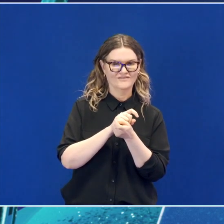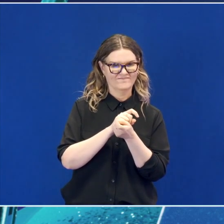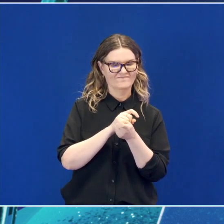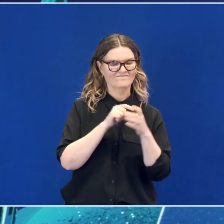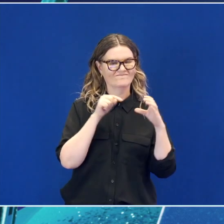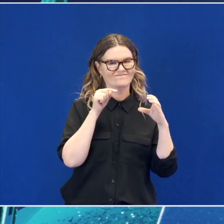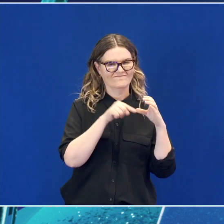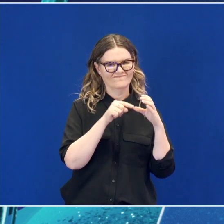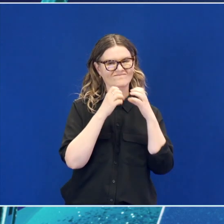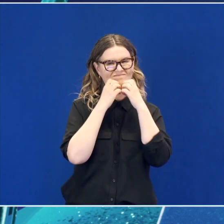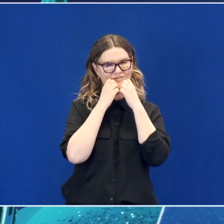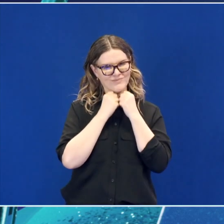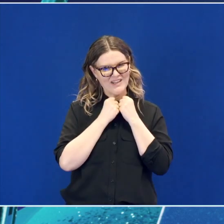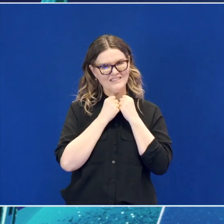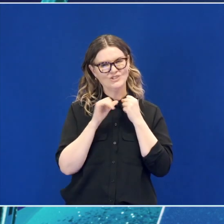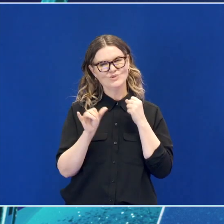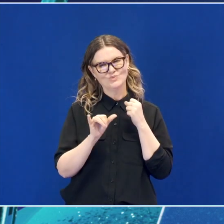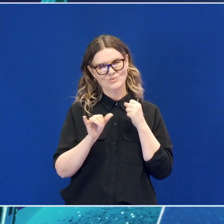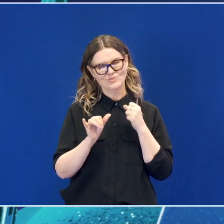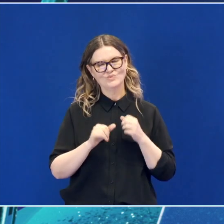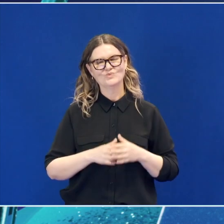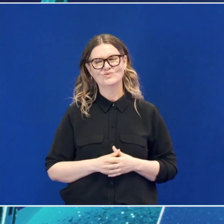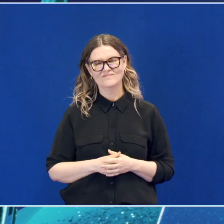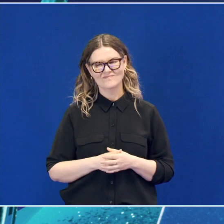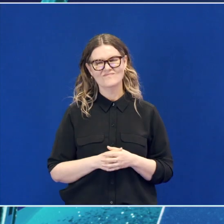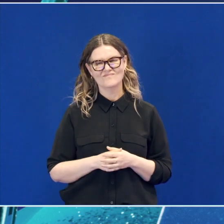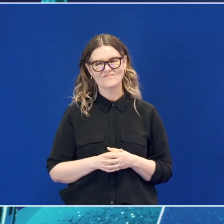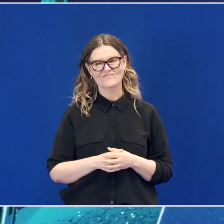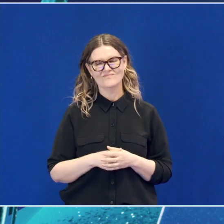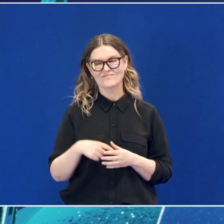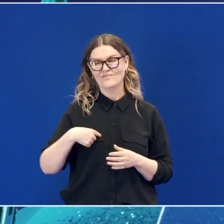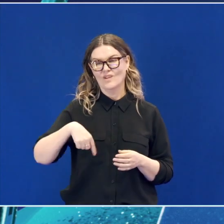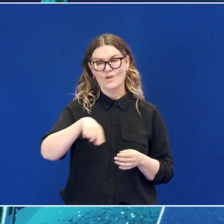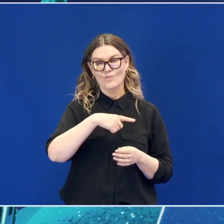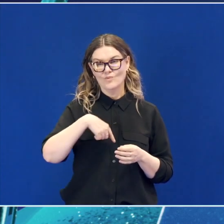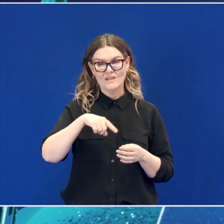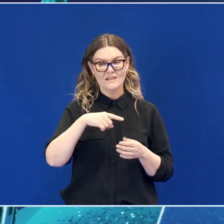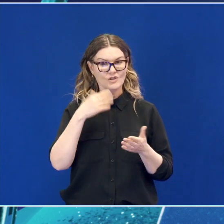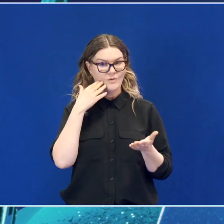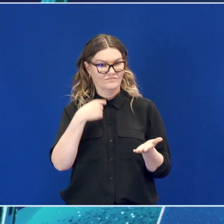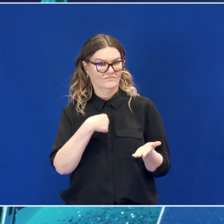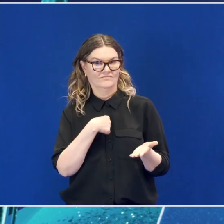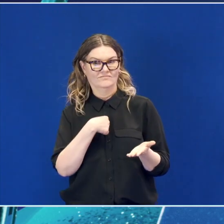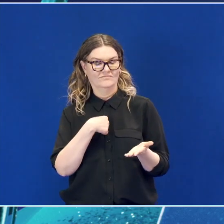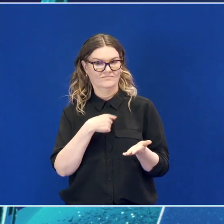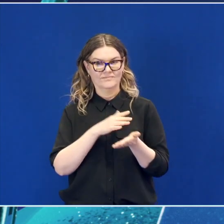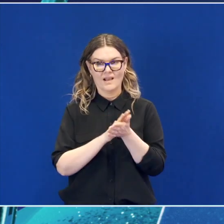So it's -- I think leaders need to embrace this change and jump